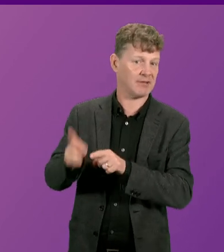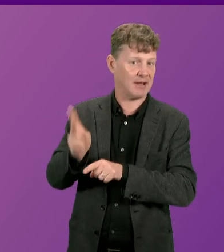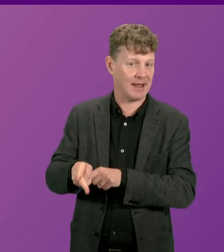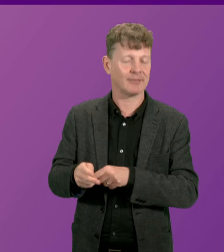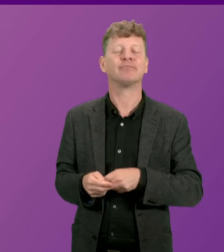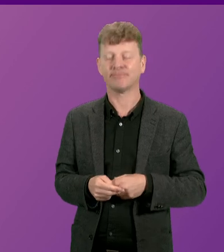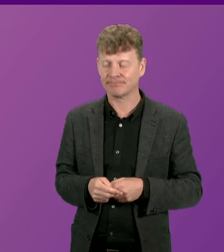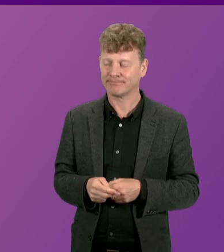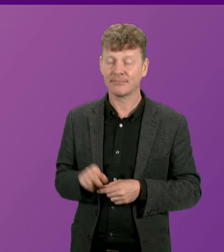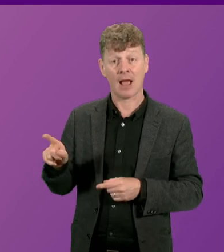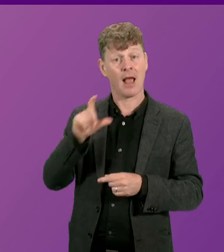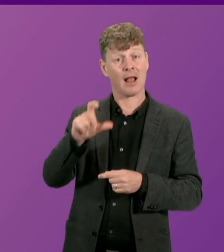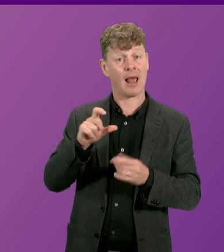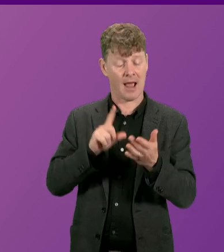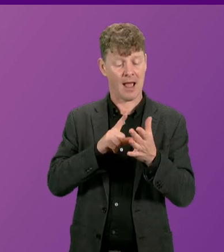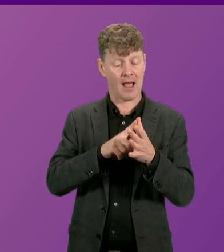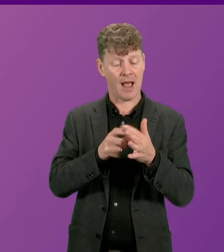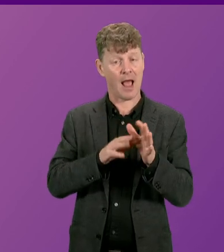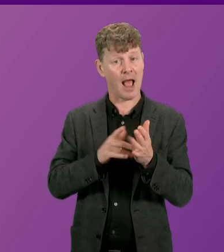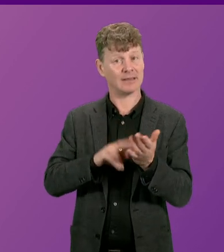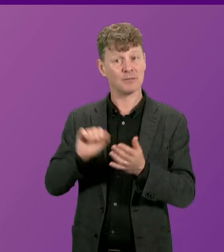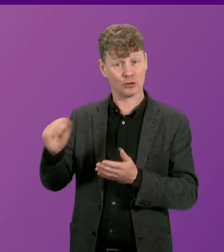The issues that Clare Adamson puts to me are very real. Over the weekend and at the start of this